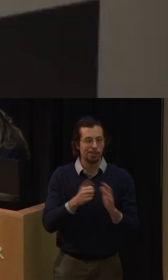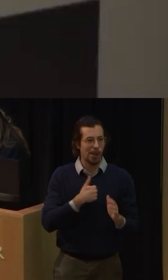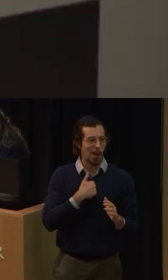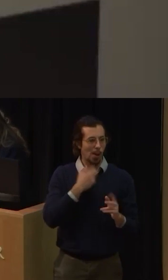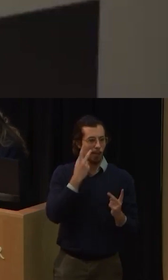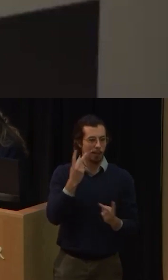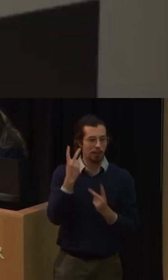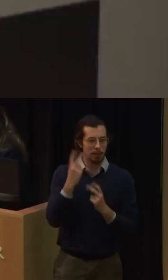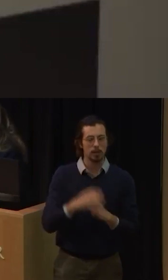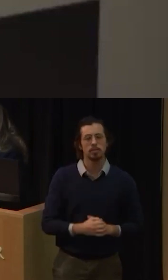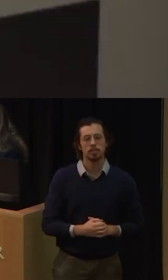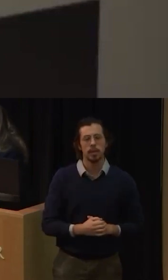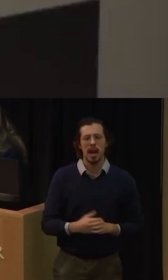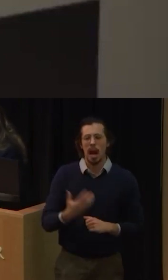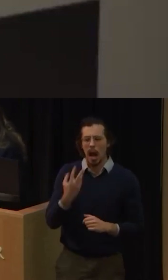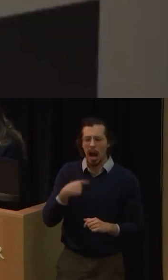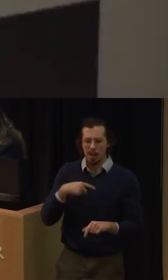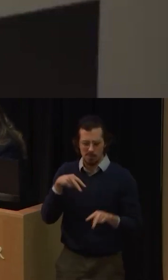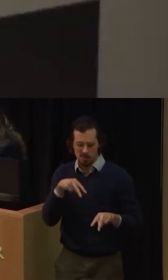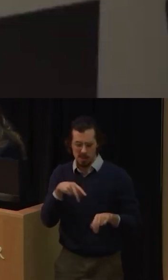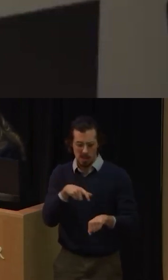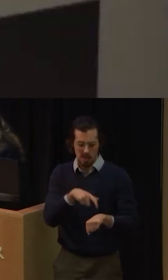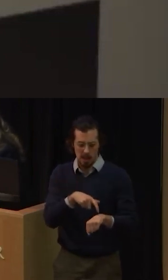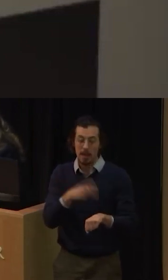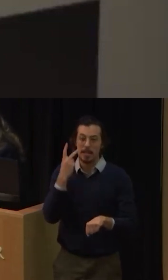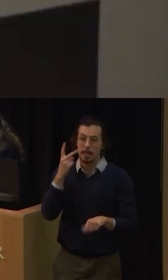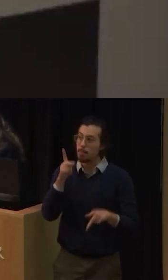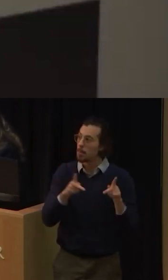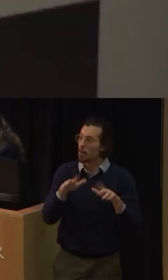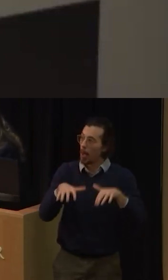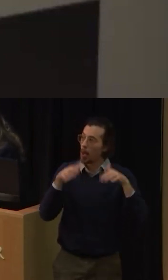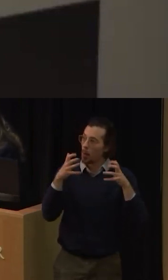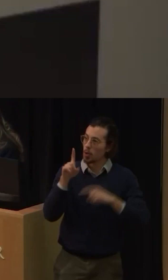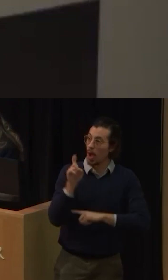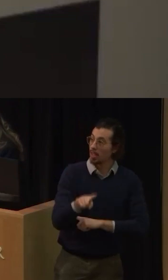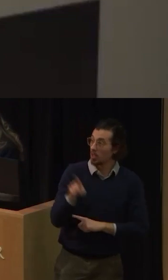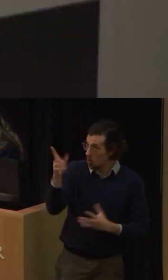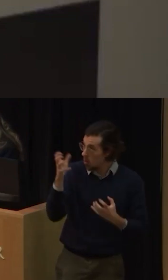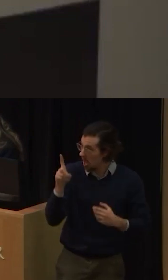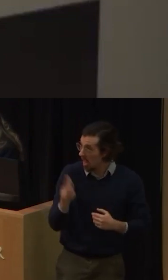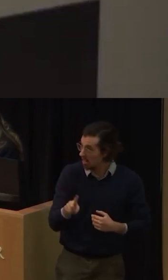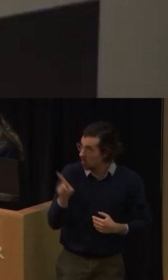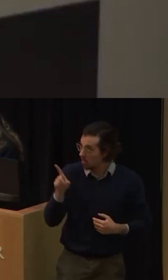I'm mindful of the time, and I see that there's people up in the audience that wanna ask a question. Do you wanna ask your question?